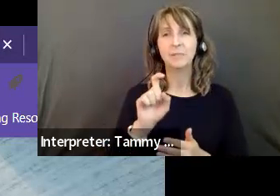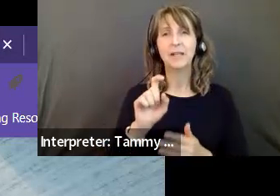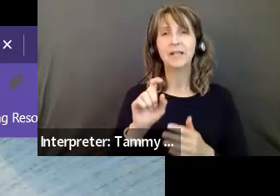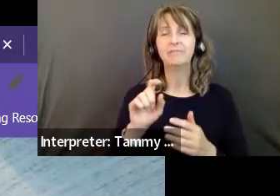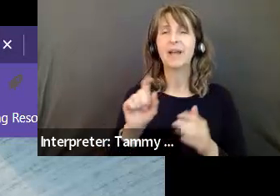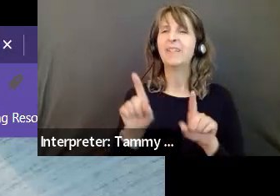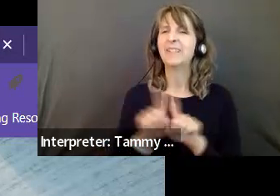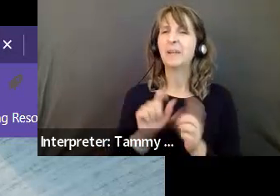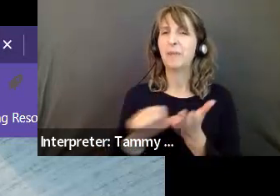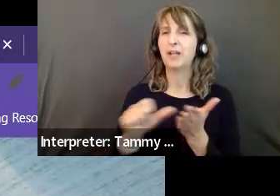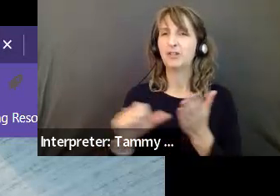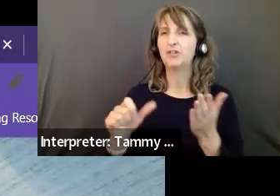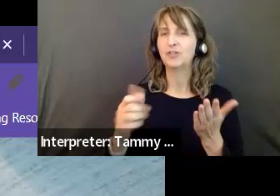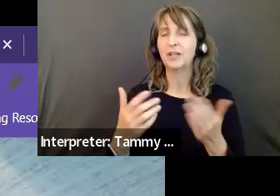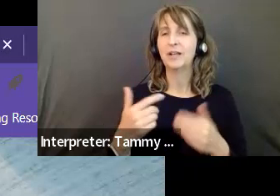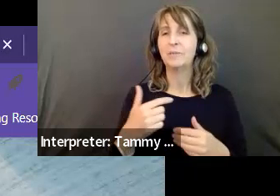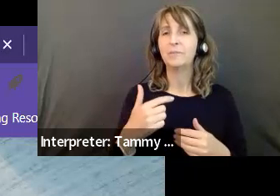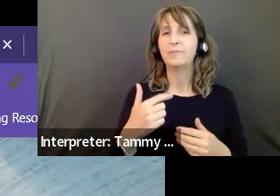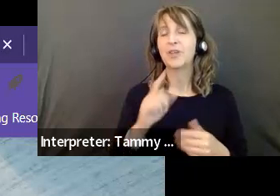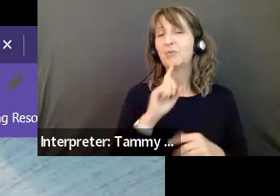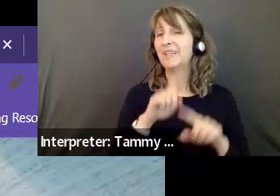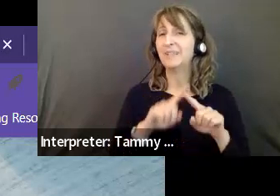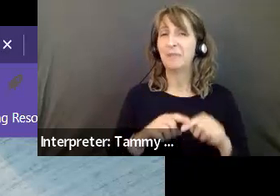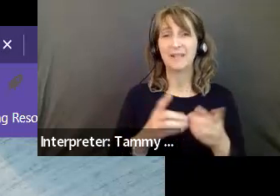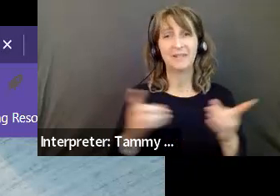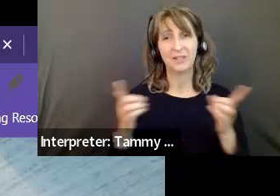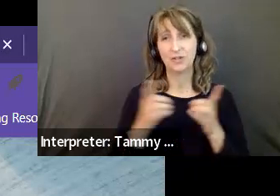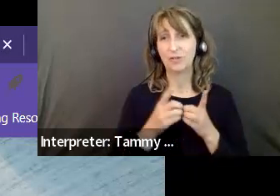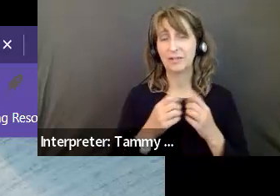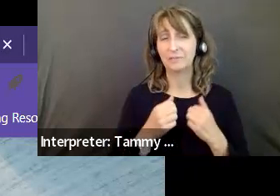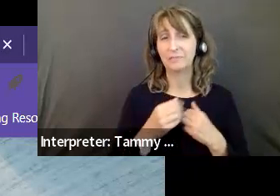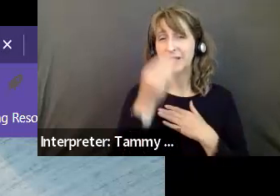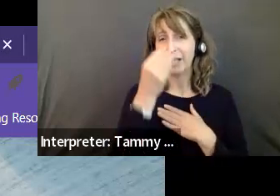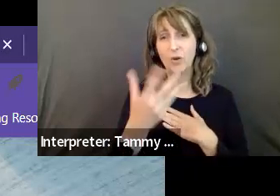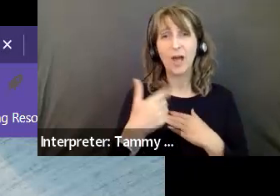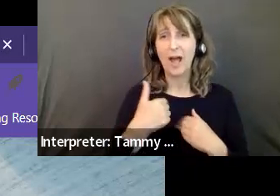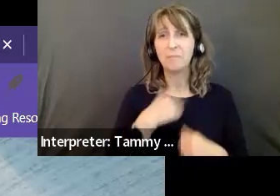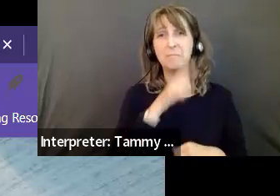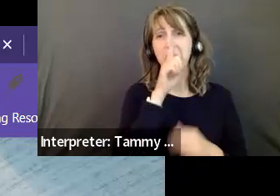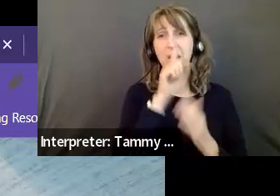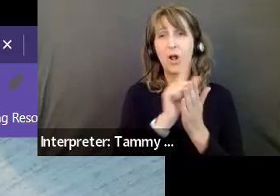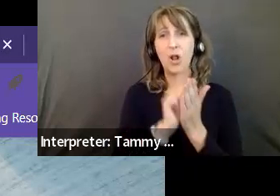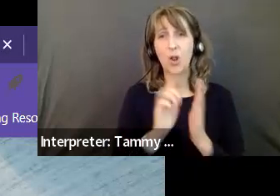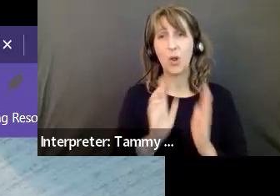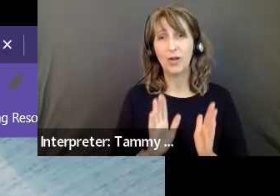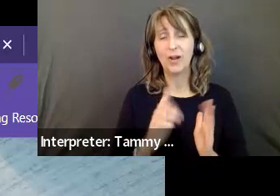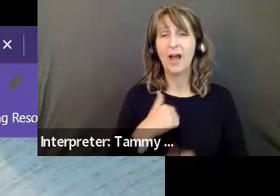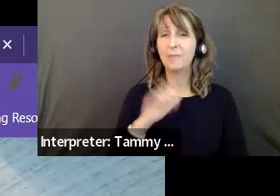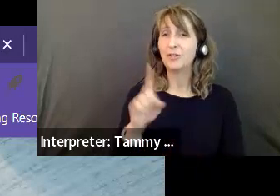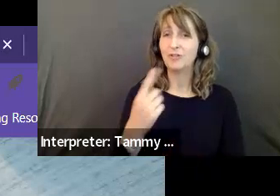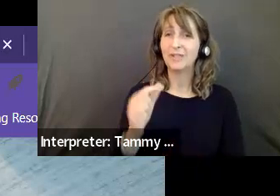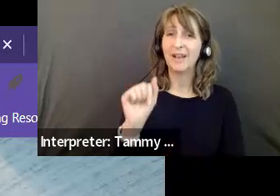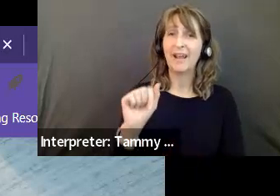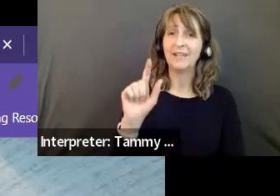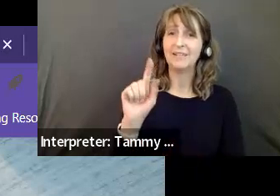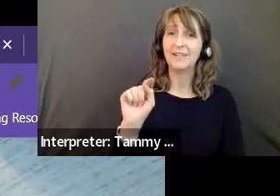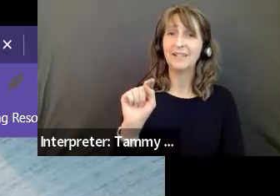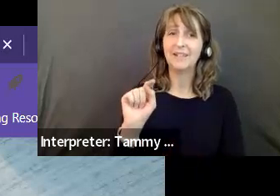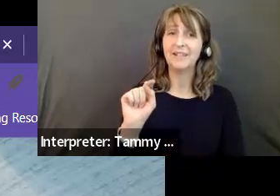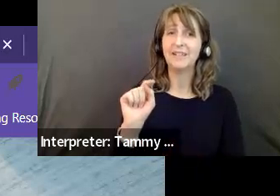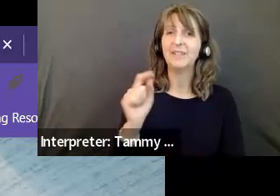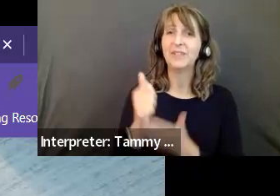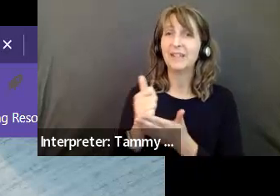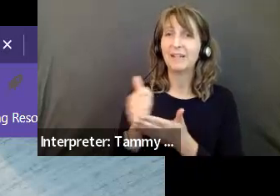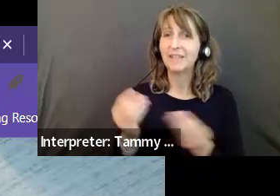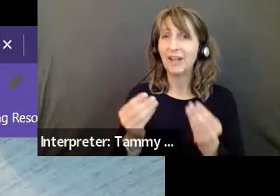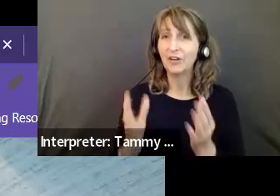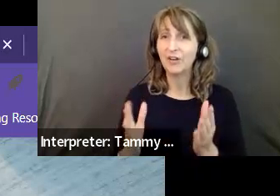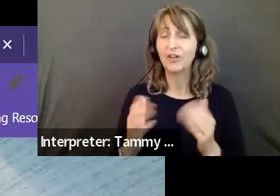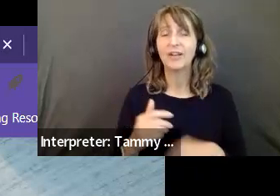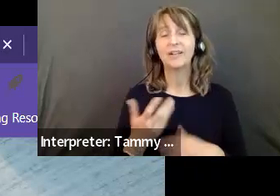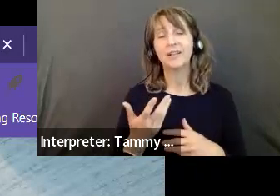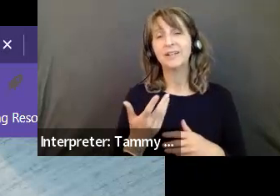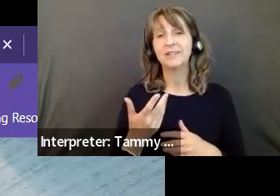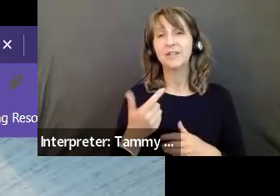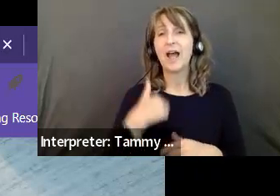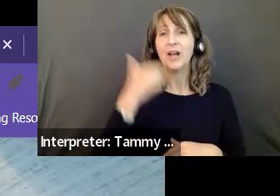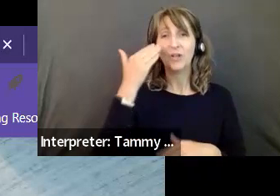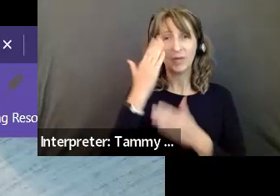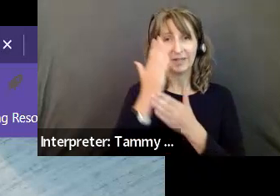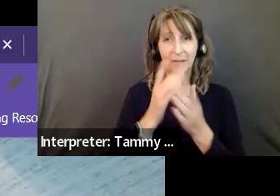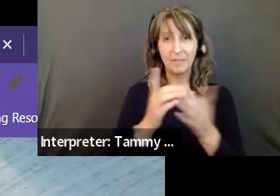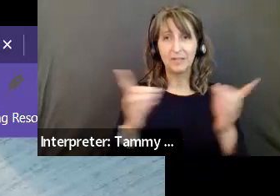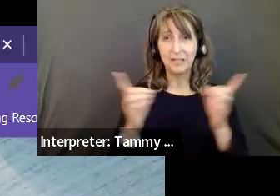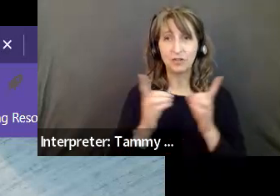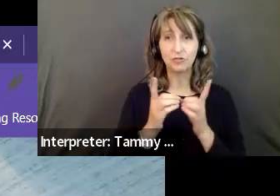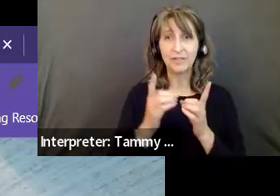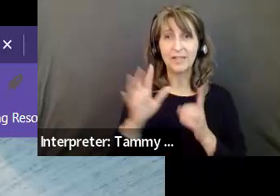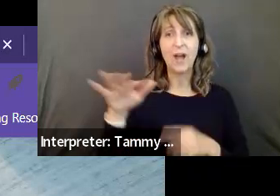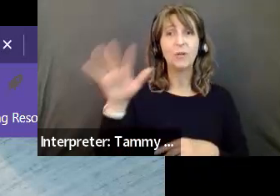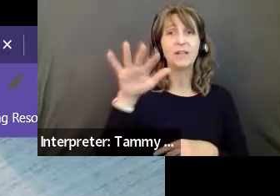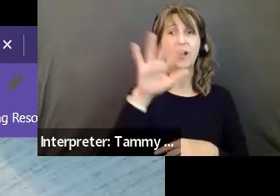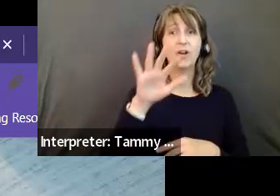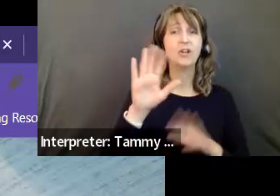And I don't wanna get into any kind of legal. Battles because I'm not a lawyer and I'm just an IT facilitator and all I know is that I know that they there are districts out there that do really great trainings.